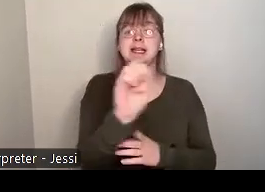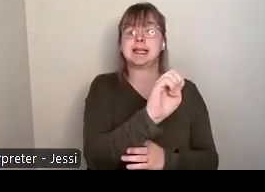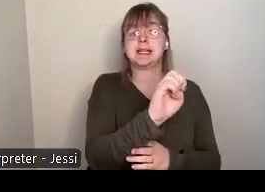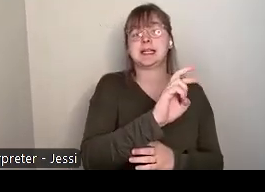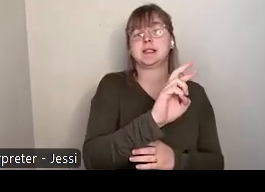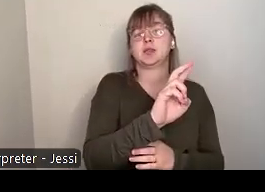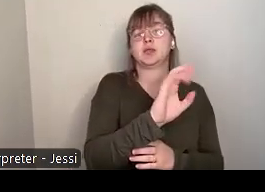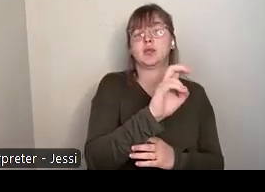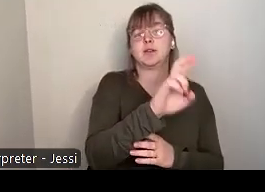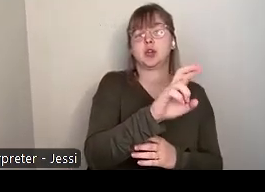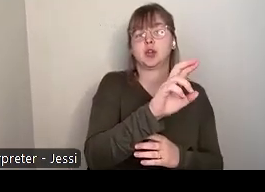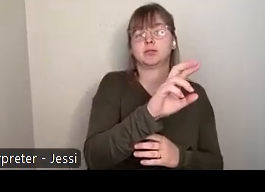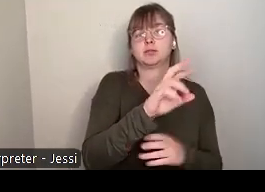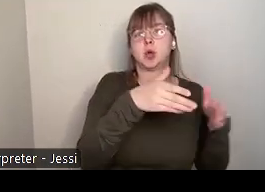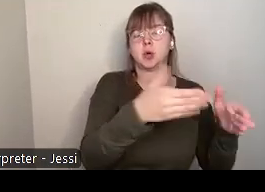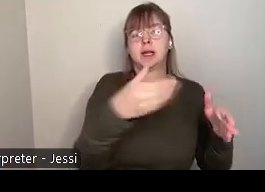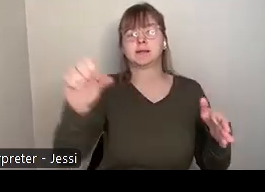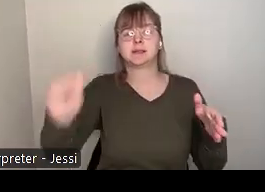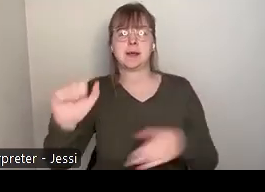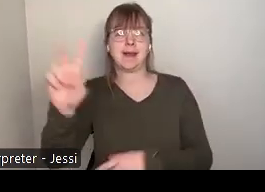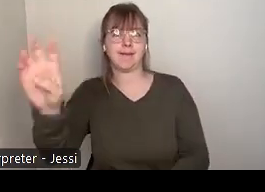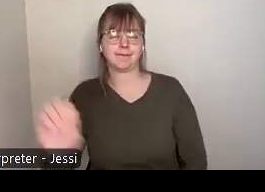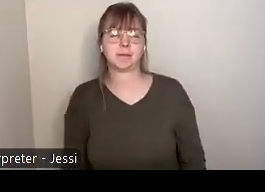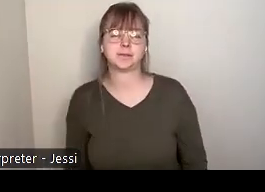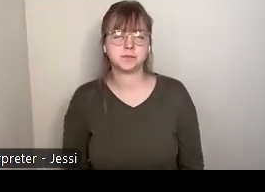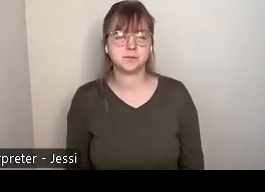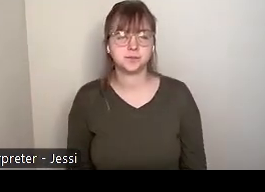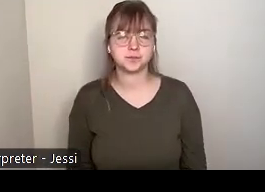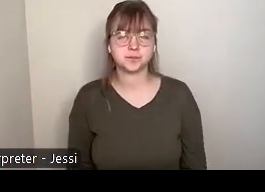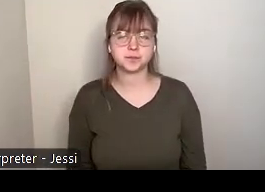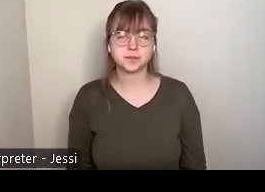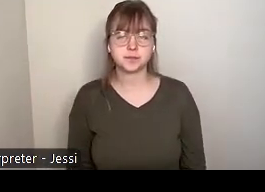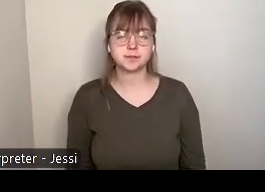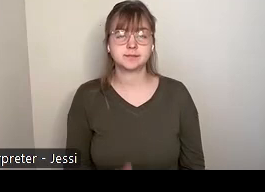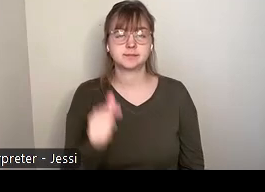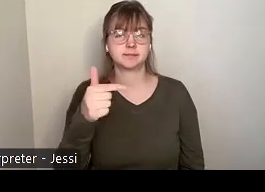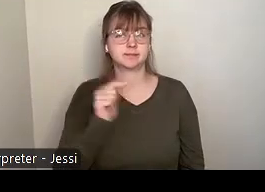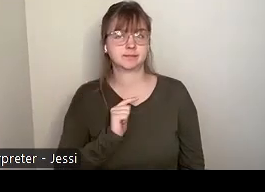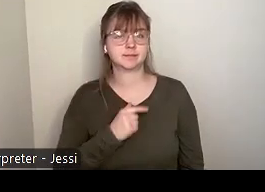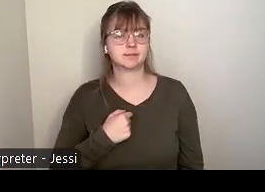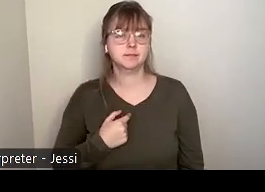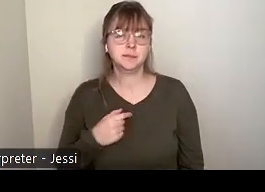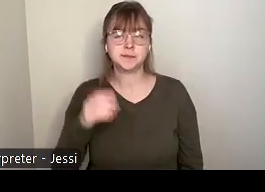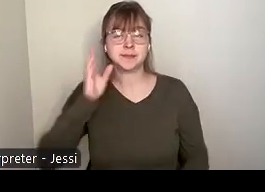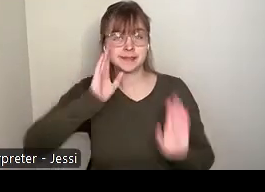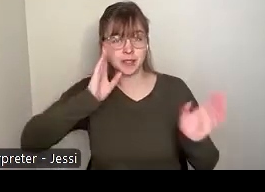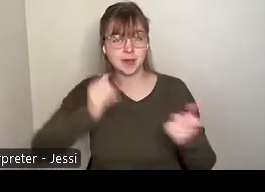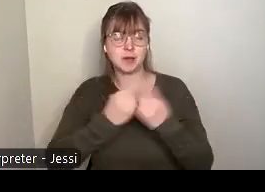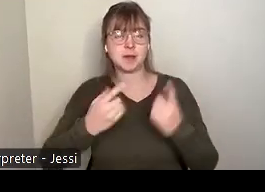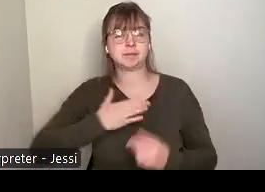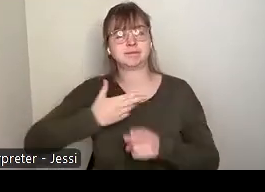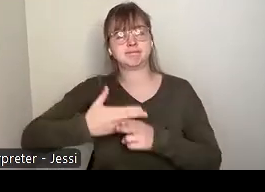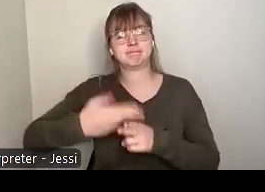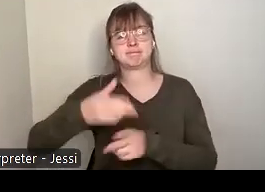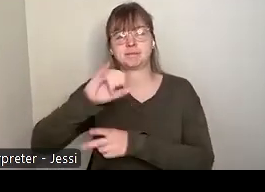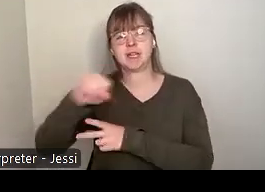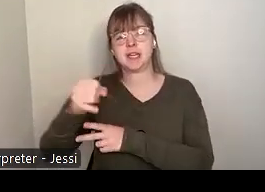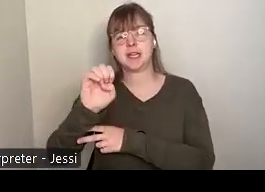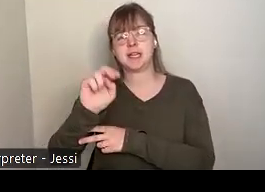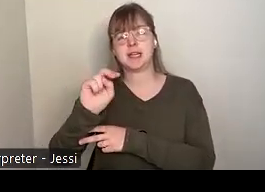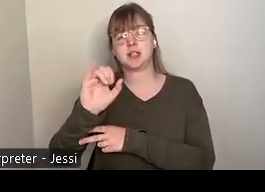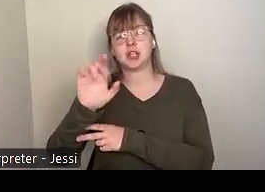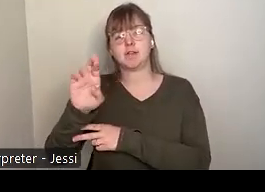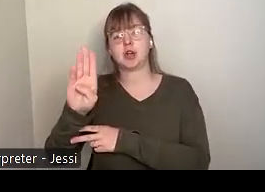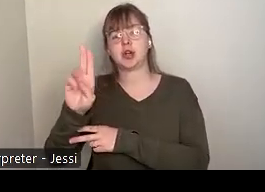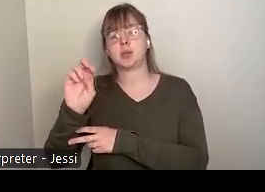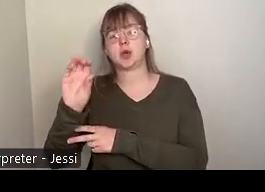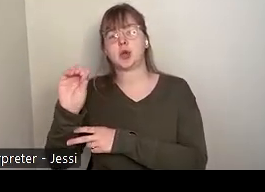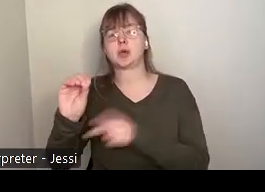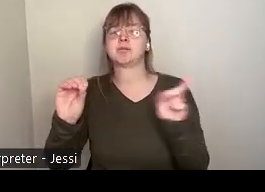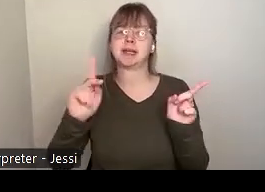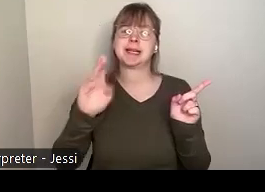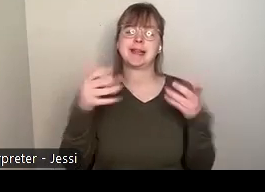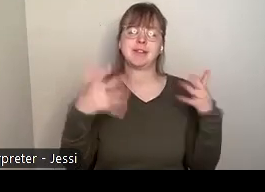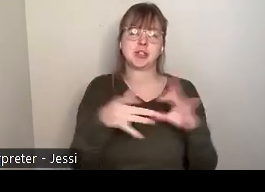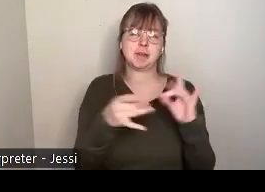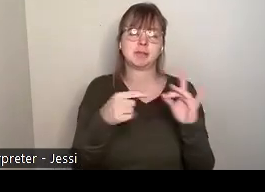a hello everyone I'm Jennifer Bruno um like penya said I am one of the senior staff clinicians over